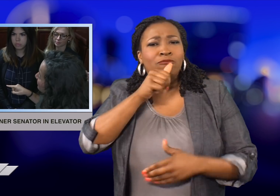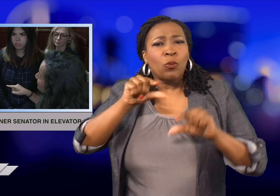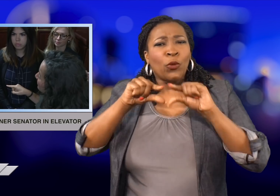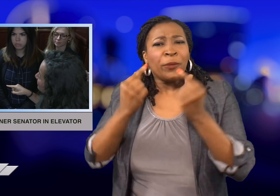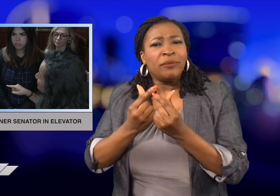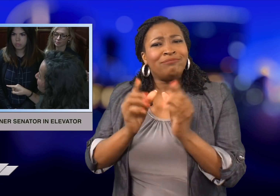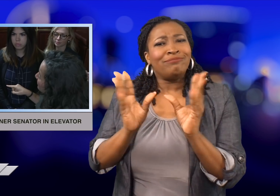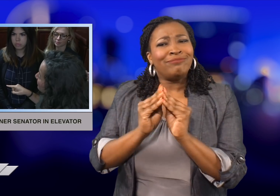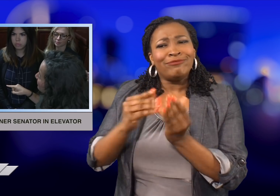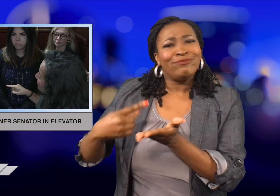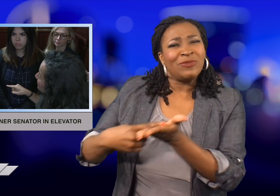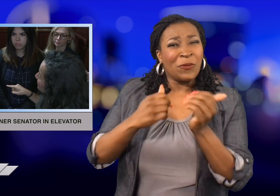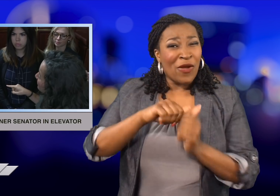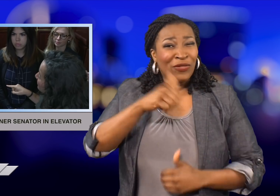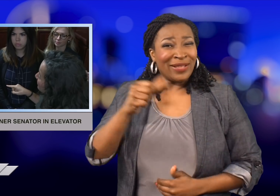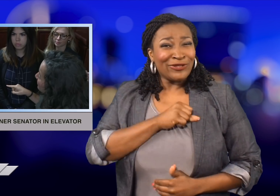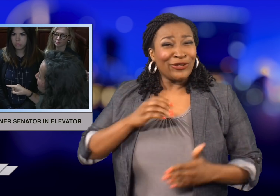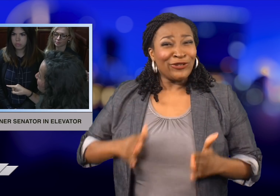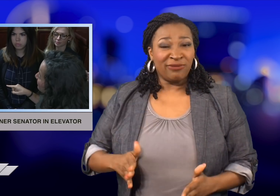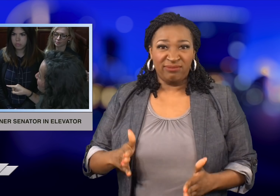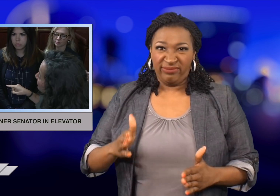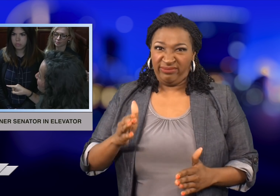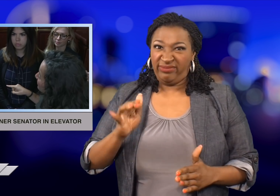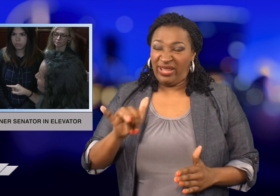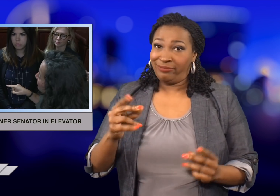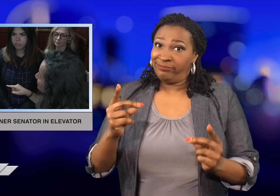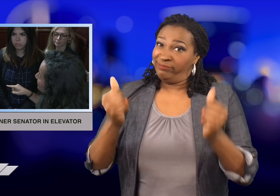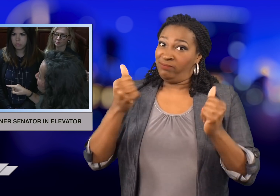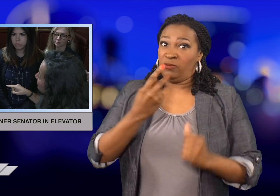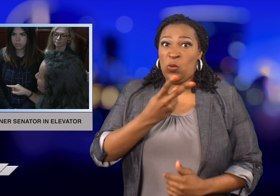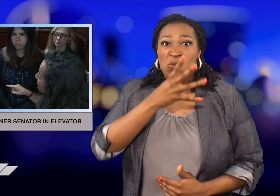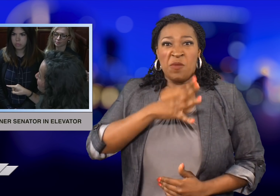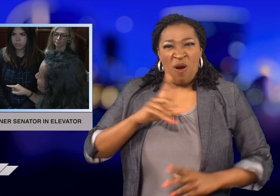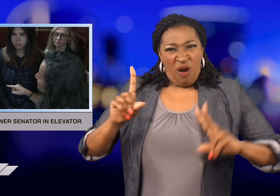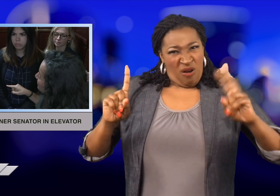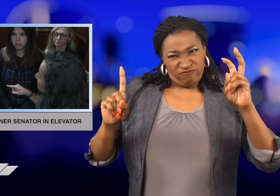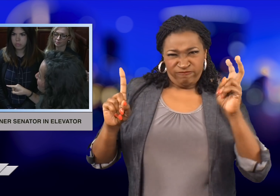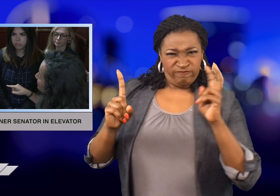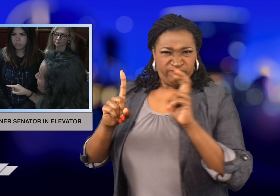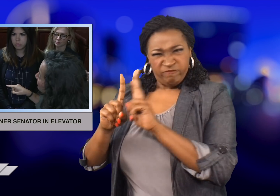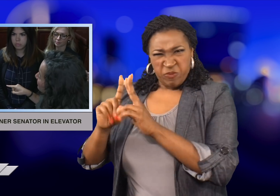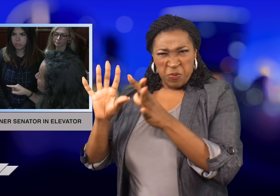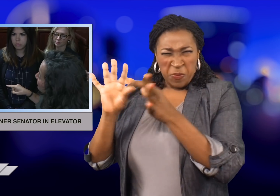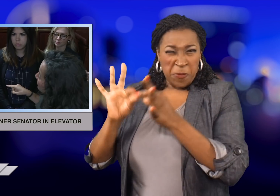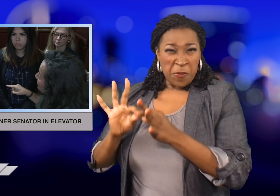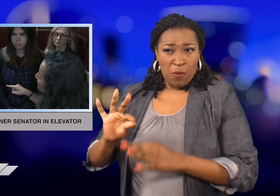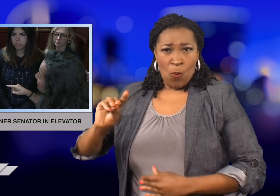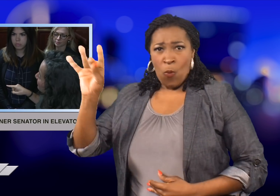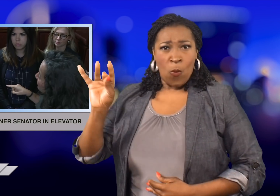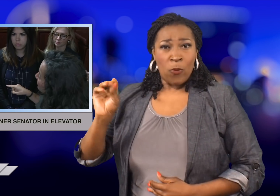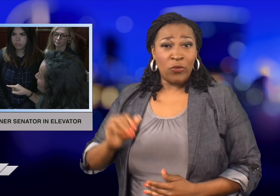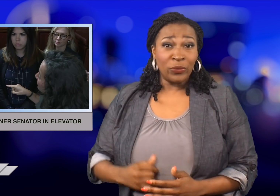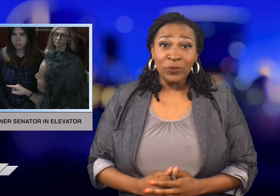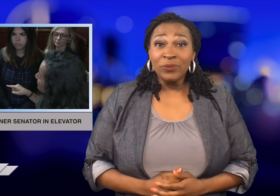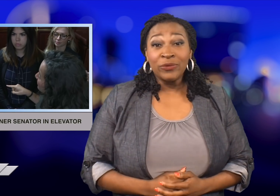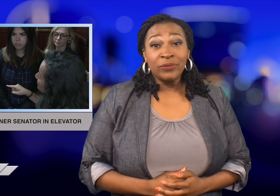private discussions with other senators.